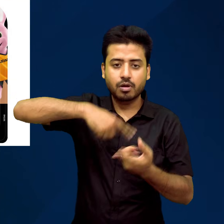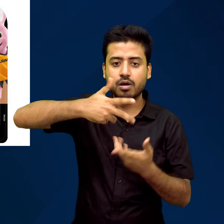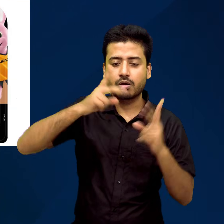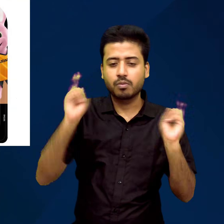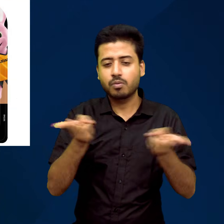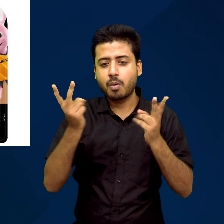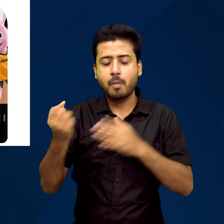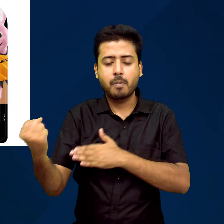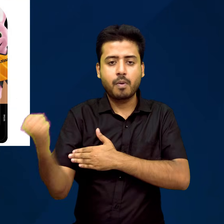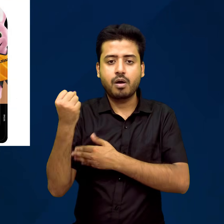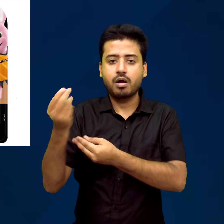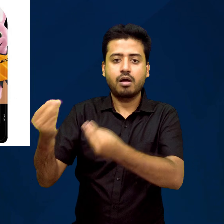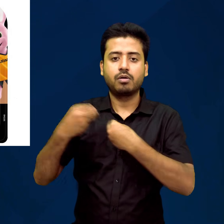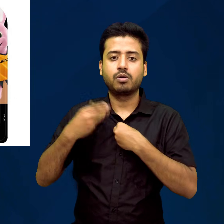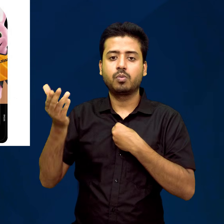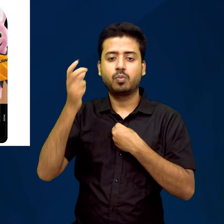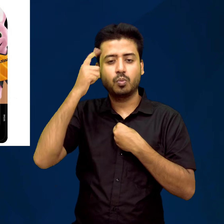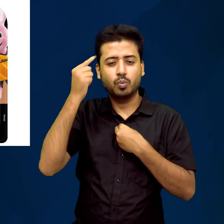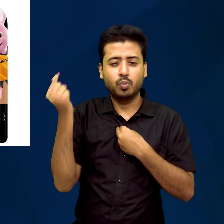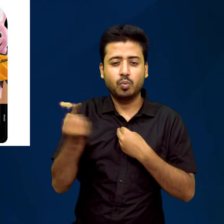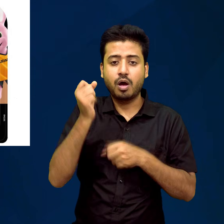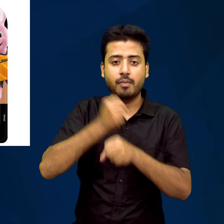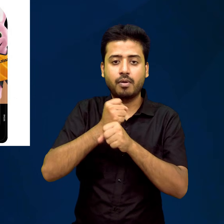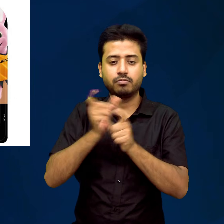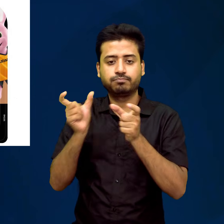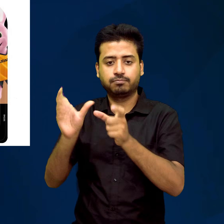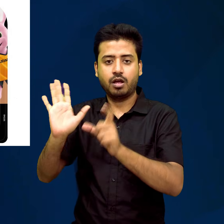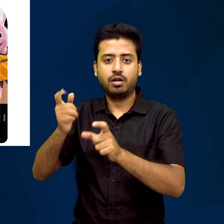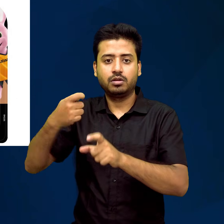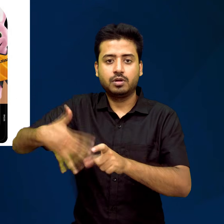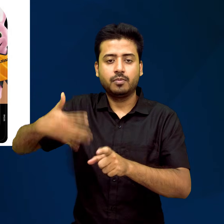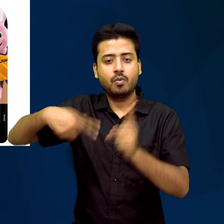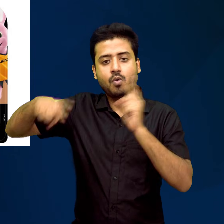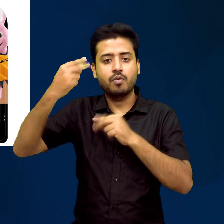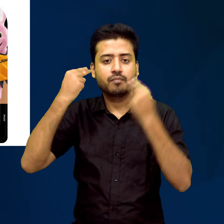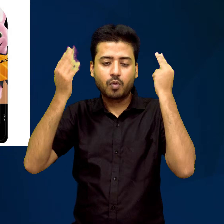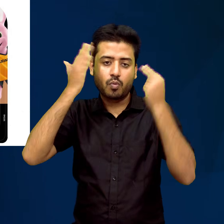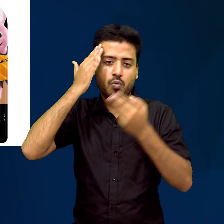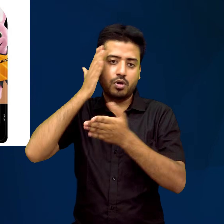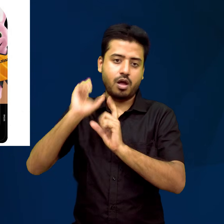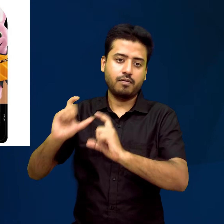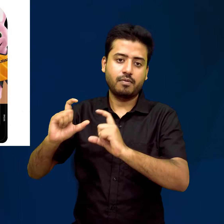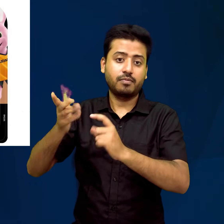like talcum powder. This extreme pulverization maximizes the surface area so the coal burns as